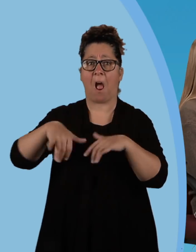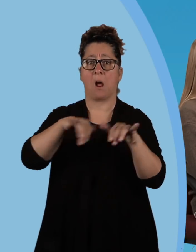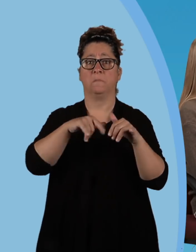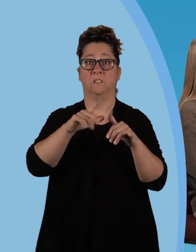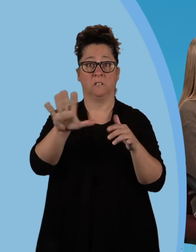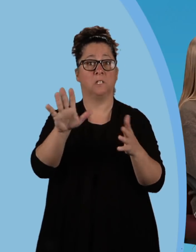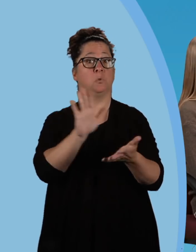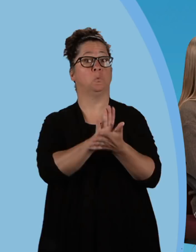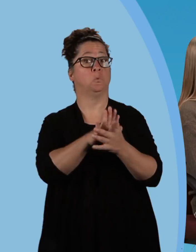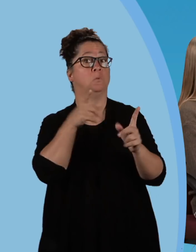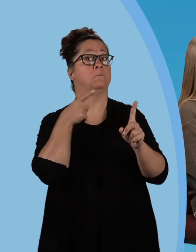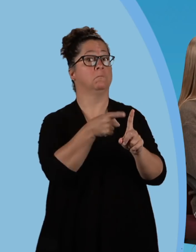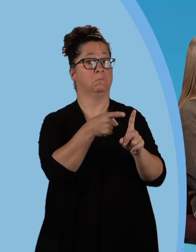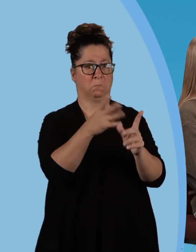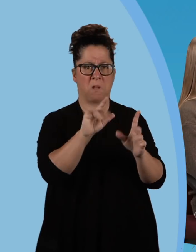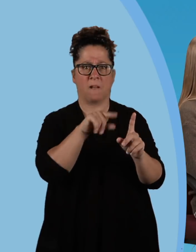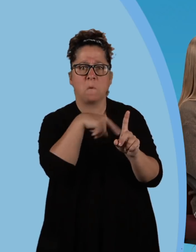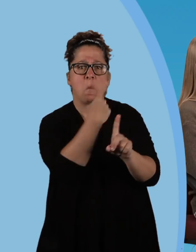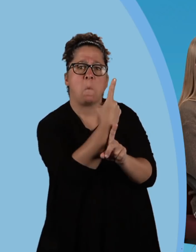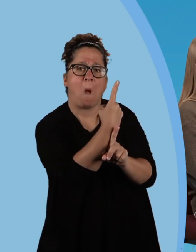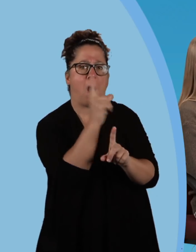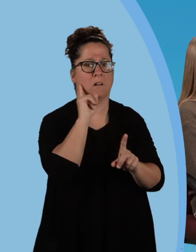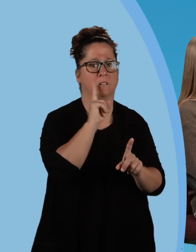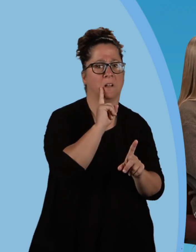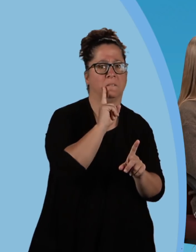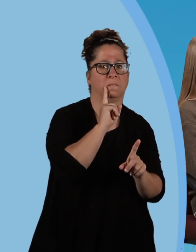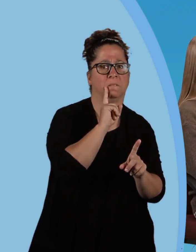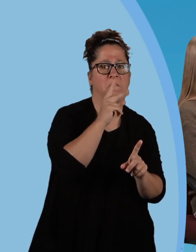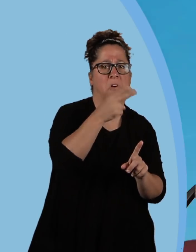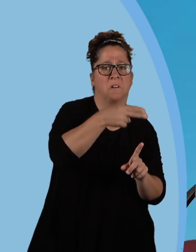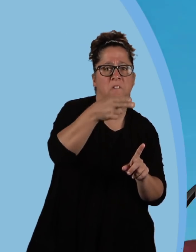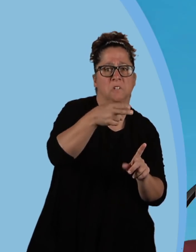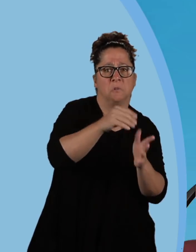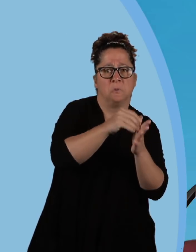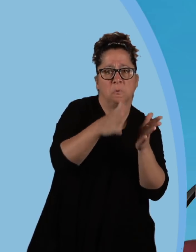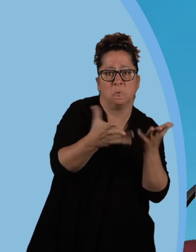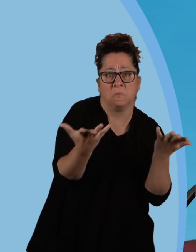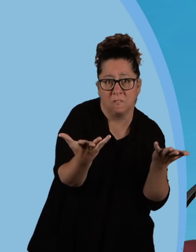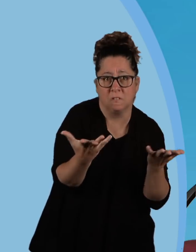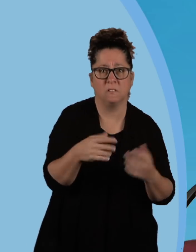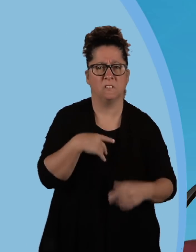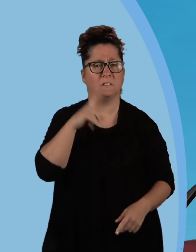especially in schools where there might be just one or two deaf and hard of hearing students.